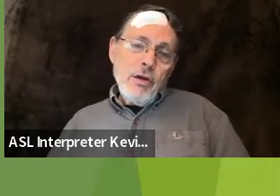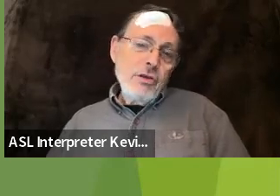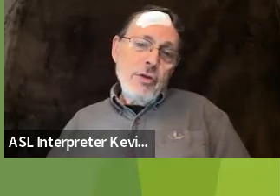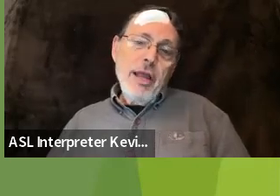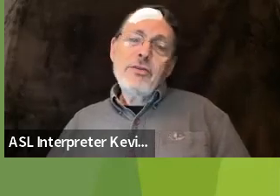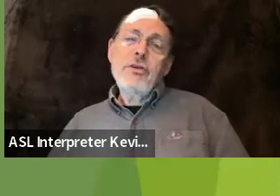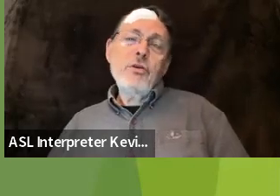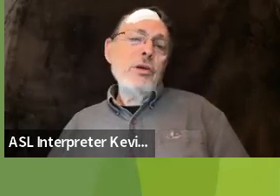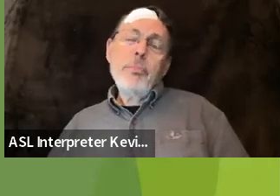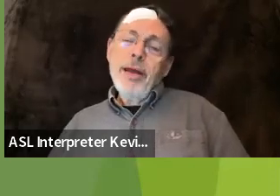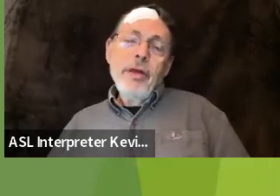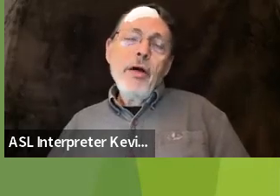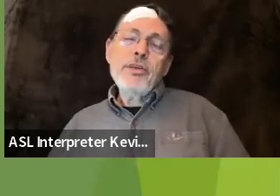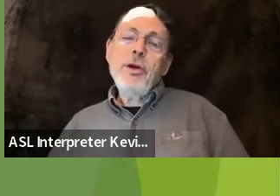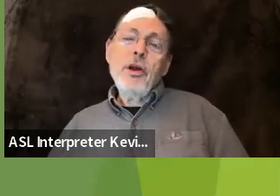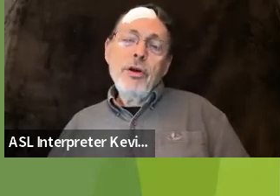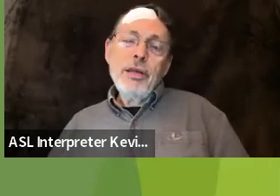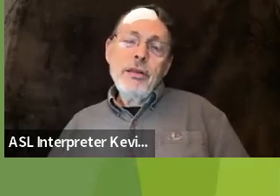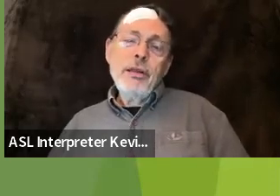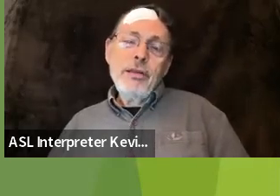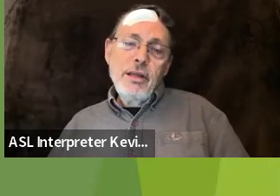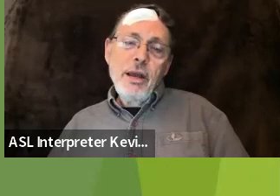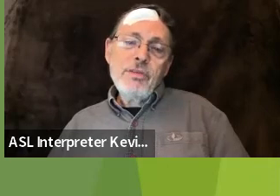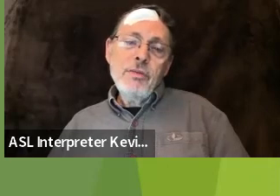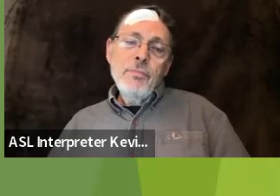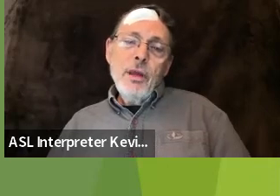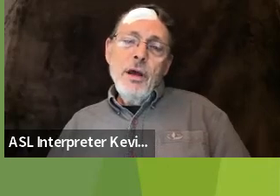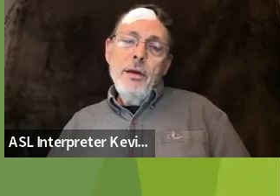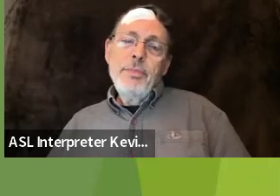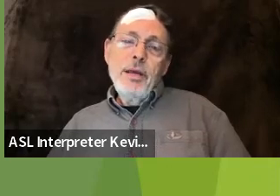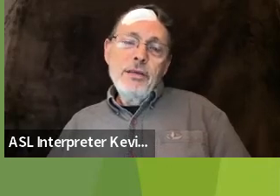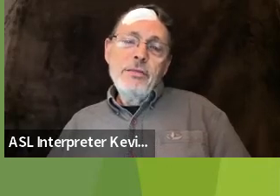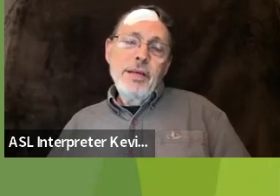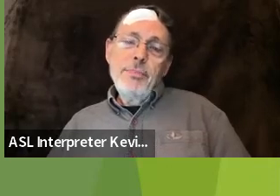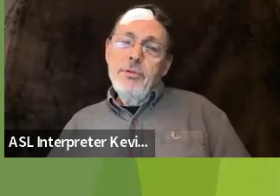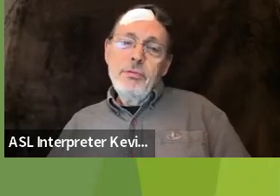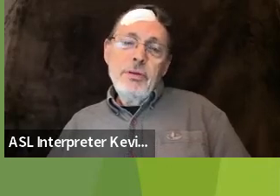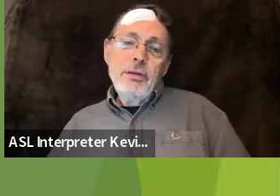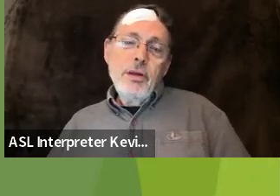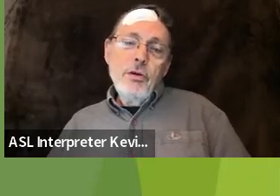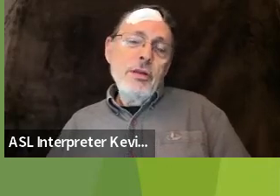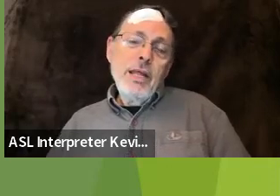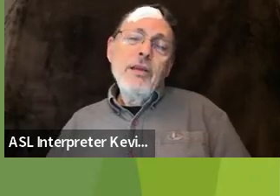And also it has to do mental health is priority at these times, because people they need to